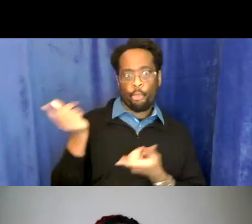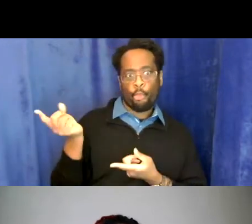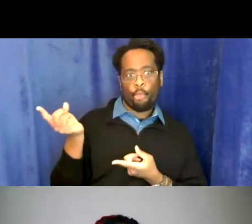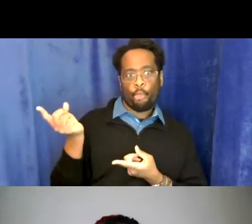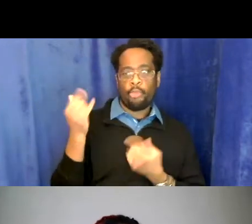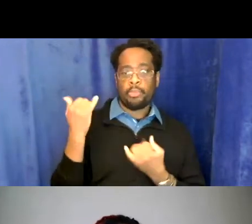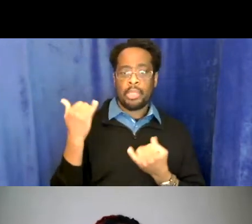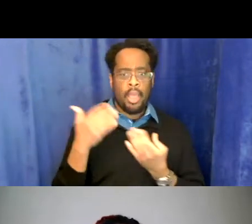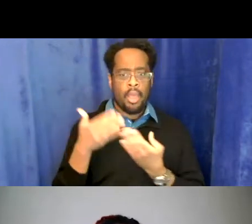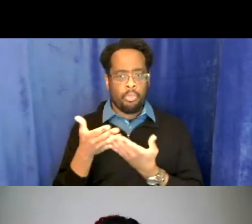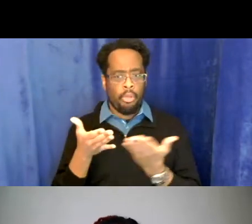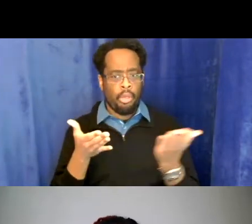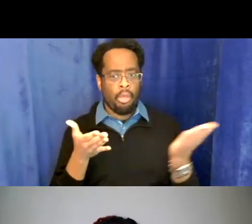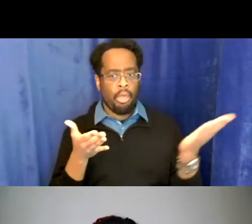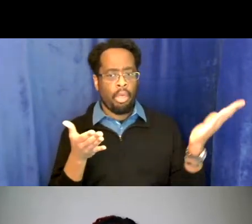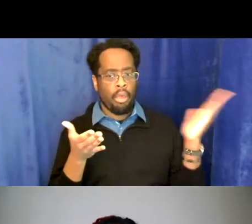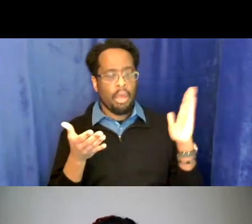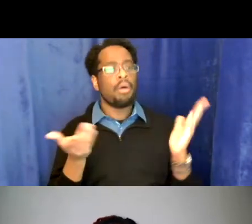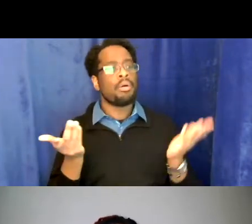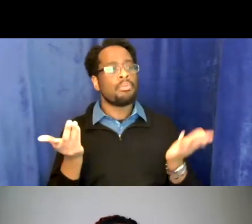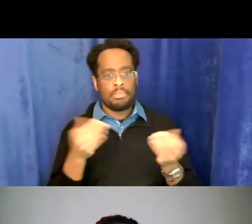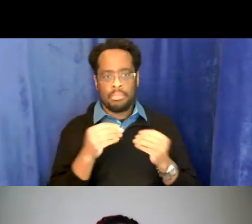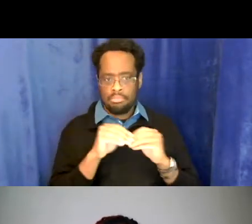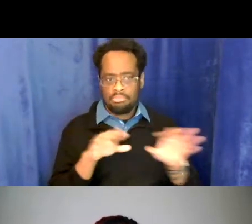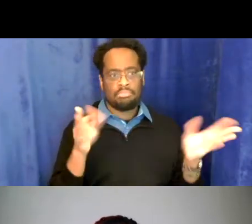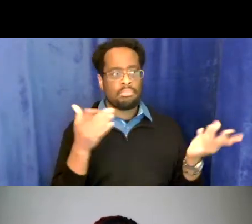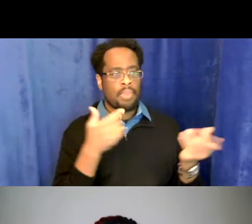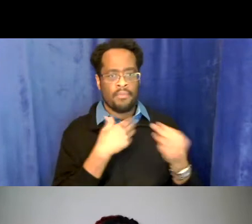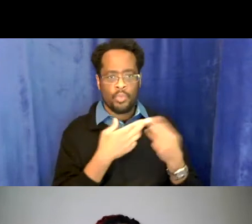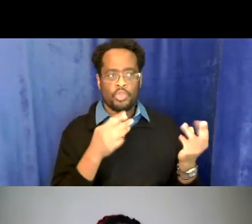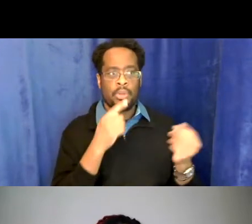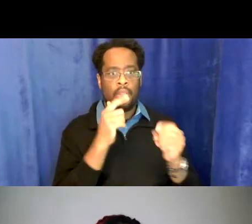and then sometimes the teachers didn't know what was going on but now the doors have truly opened